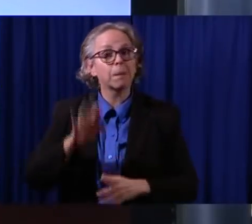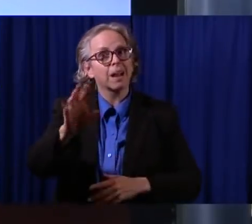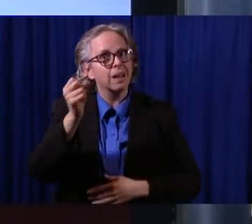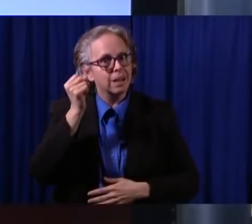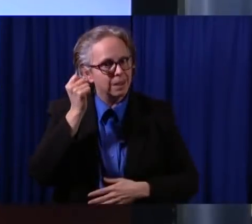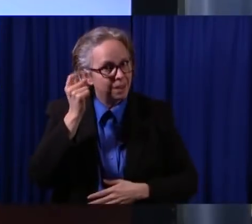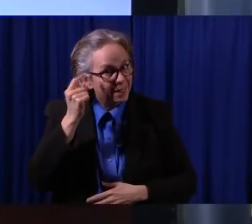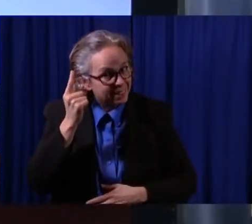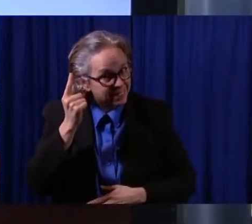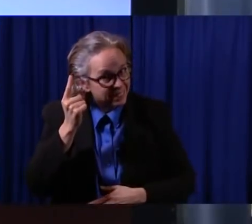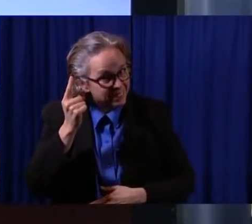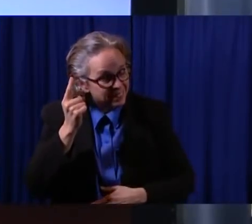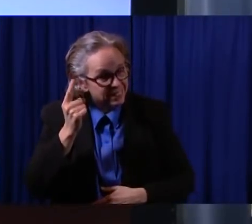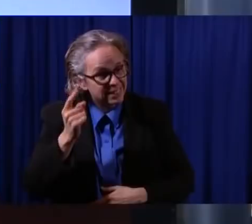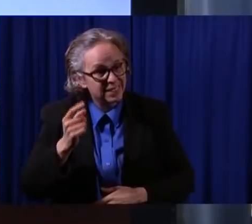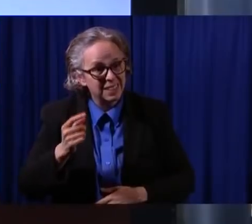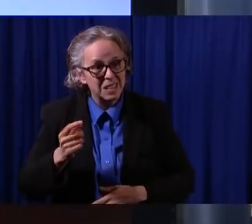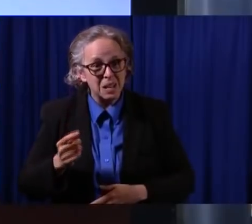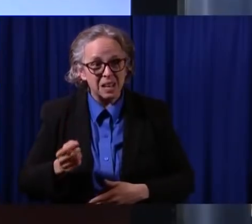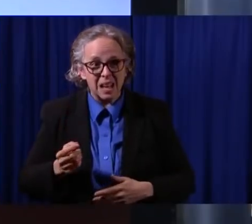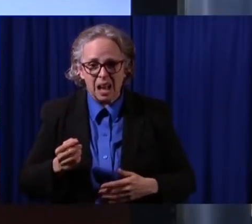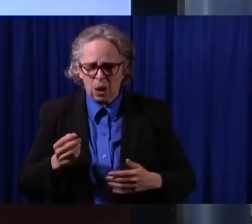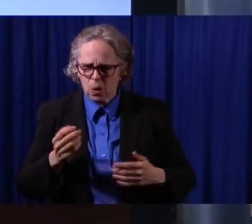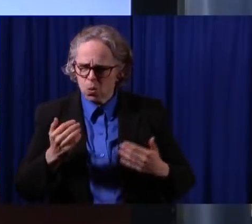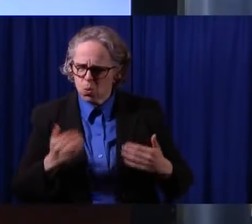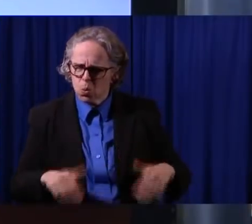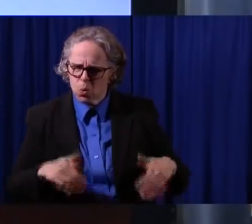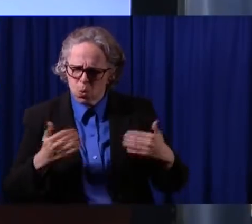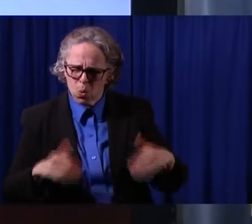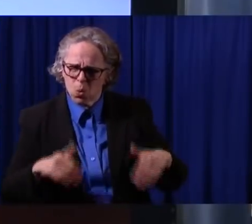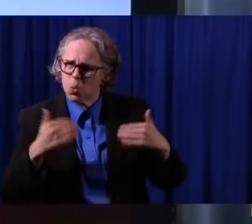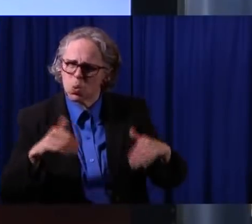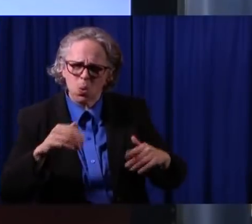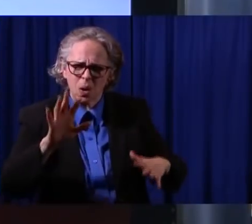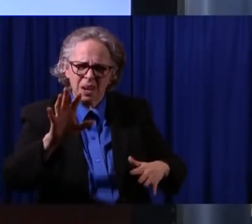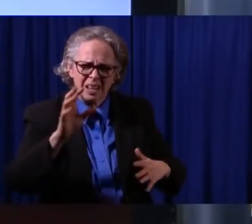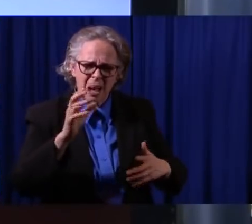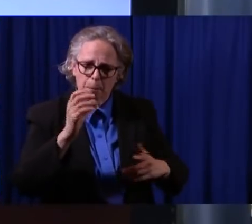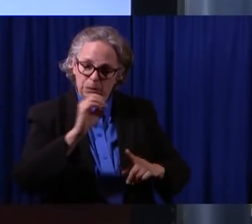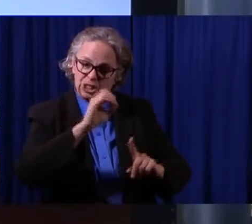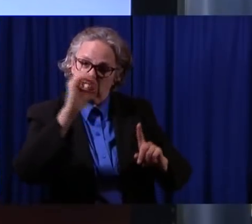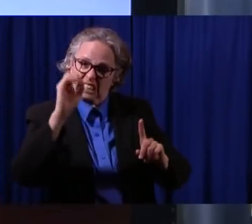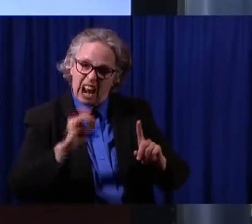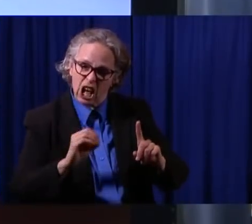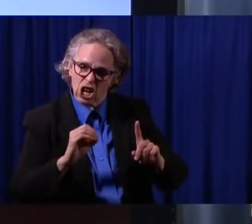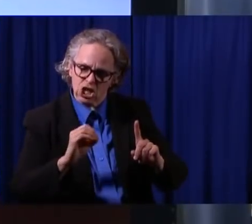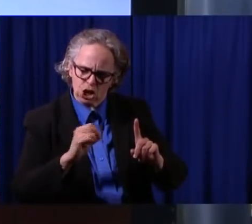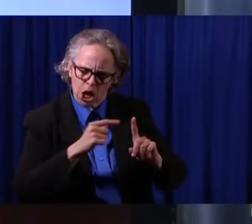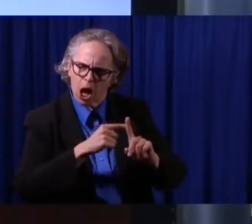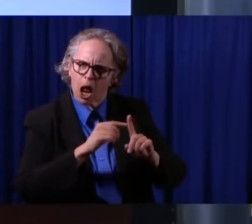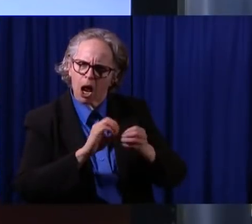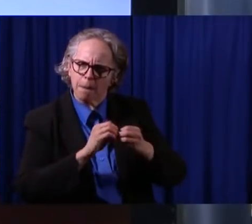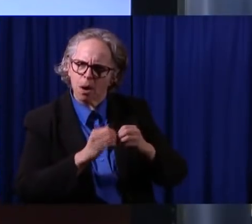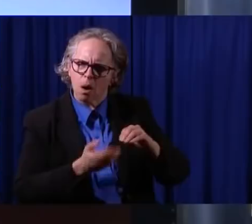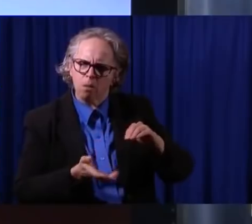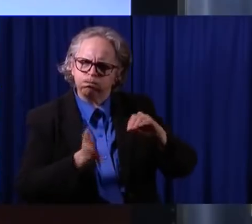TESTING. AS WE WERE WORKING TOGETHER WITH THE STATE AND OTHER INSTITUTIONS TO INCREASE OUR TESTING, OF COURSE WE CAPTURED MORE KIDS BECAUSE WE WERE TESTING MORE KIDS.